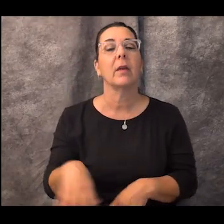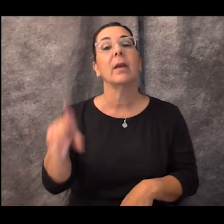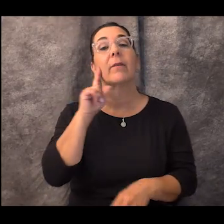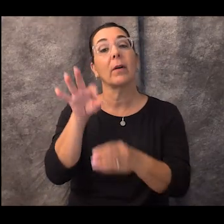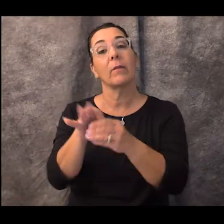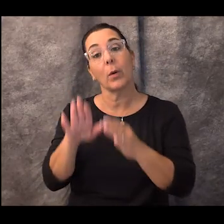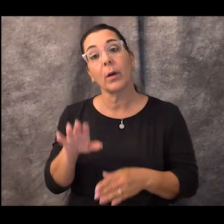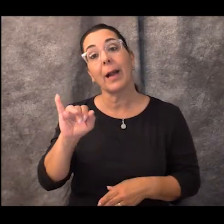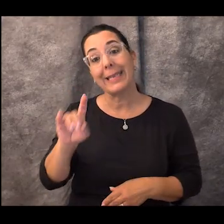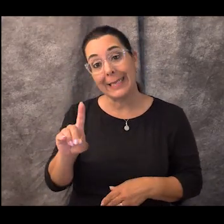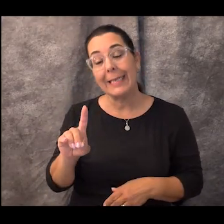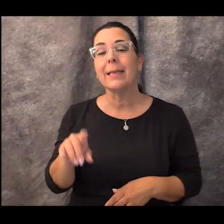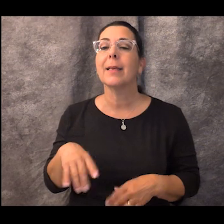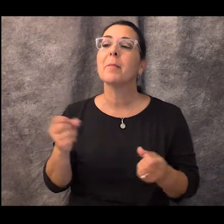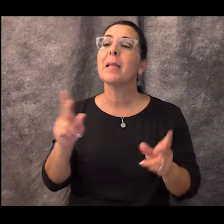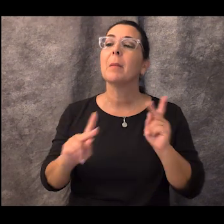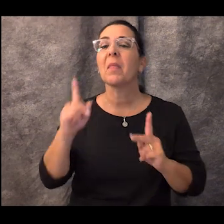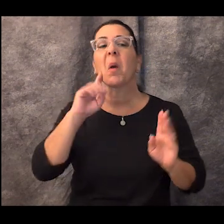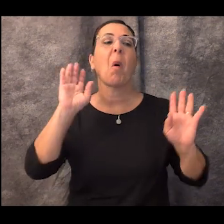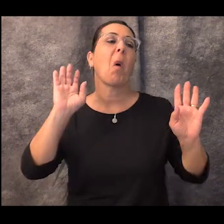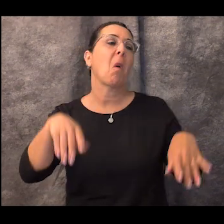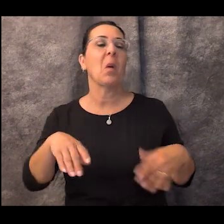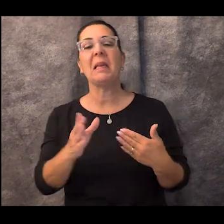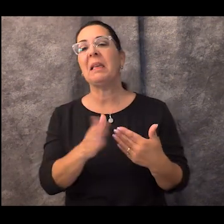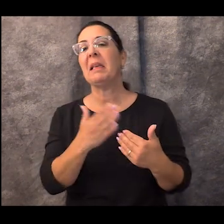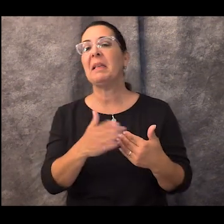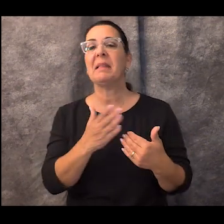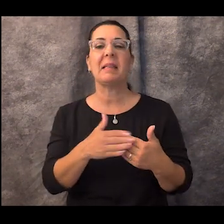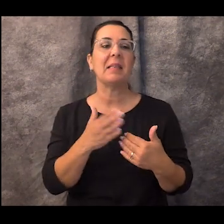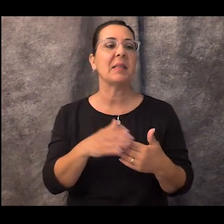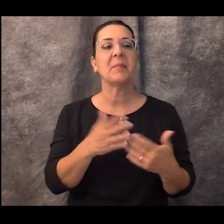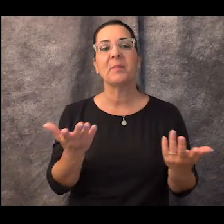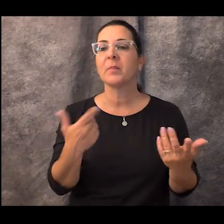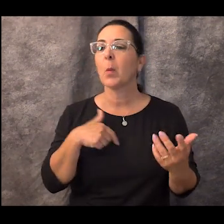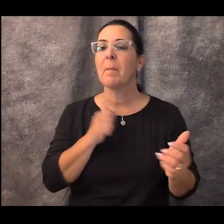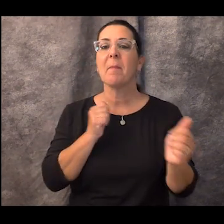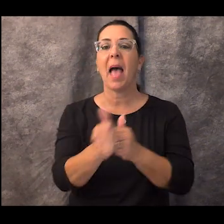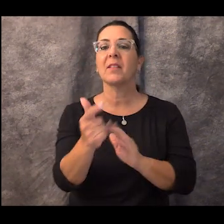For a lot of voters I think they think this is this is easy. Let's, you know, we pass this, we require it.